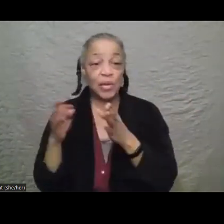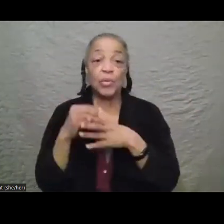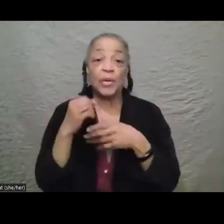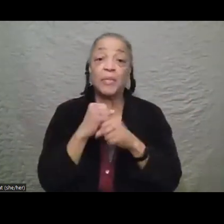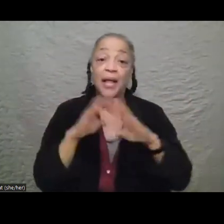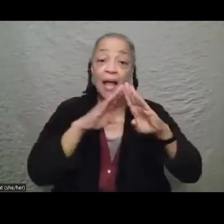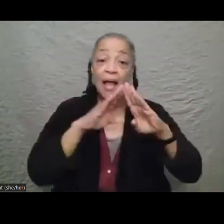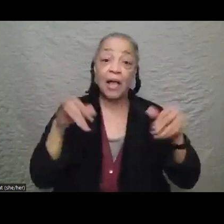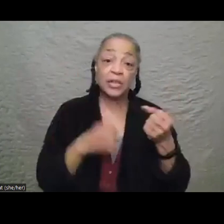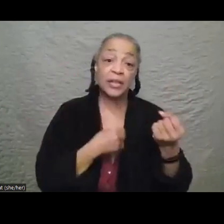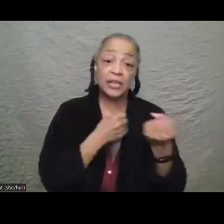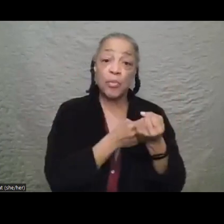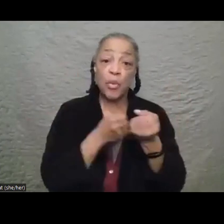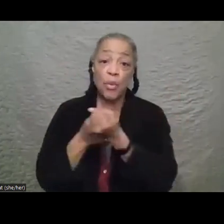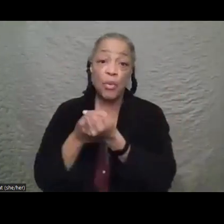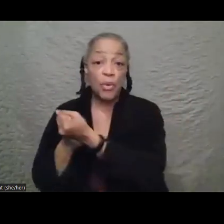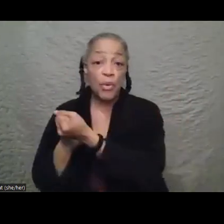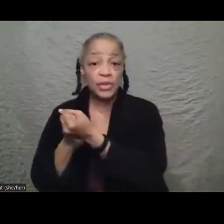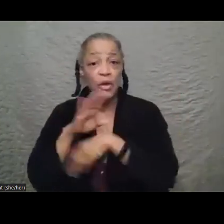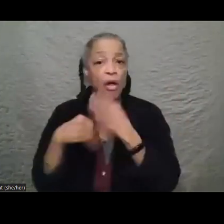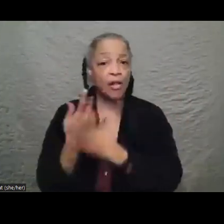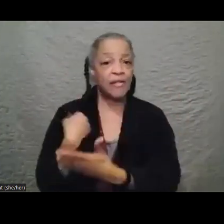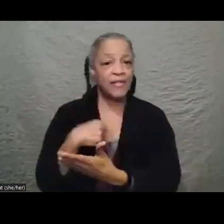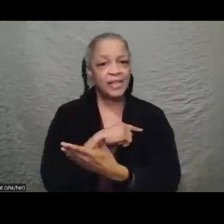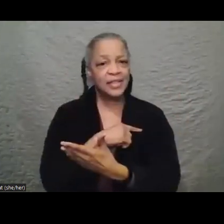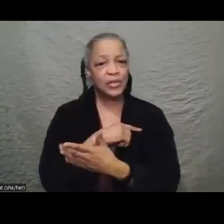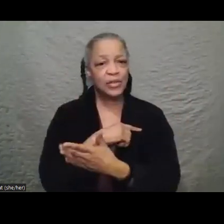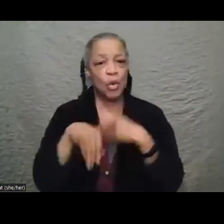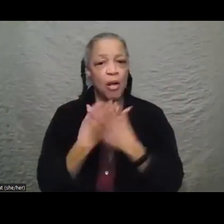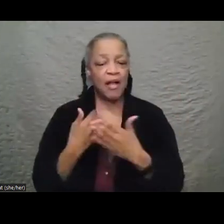the needs of all of us.